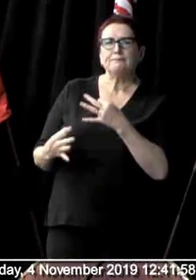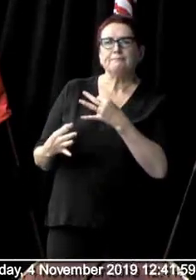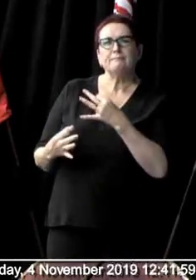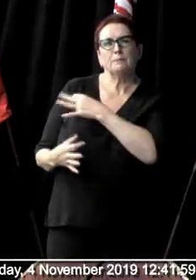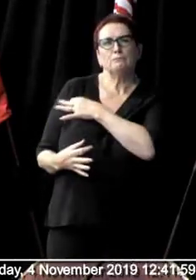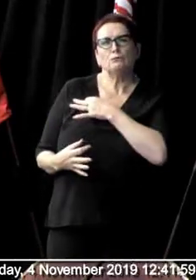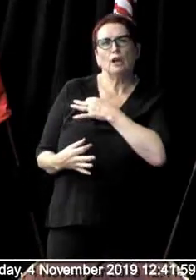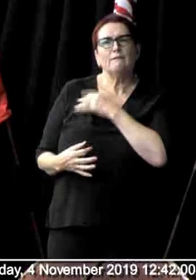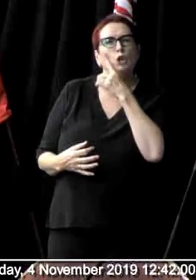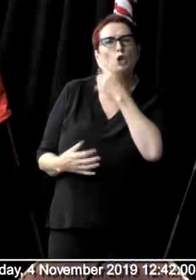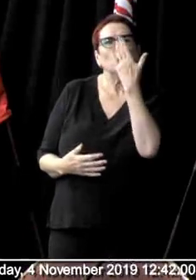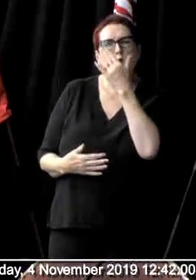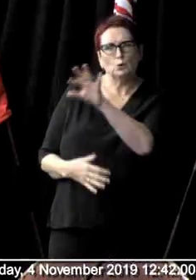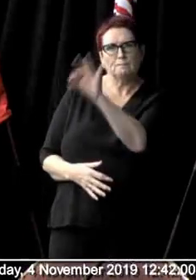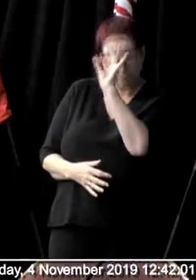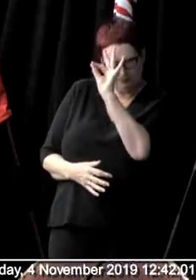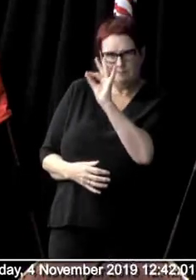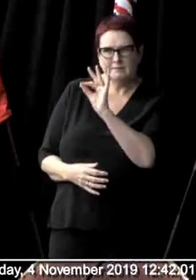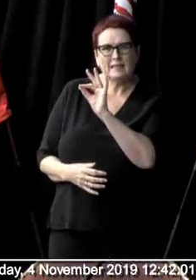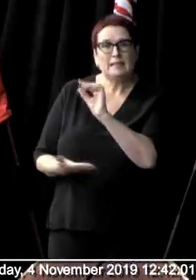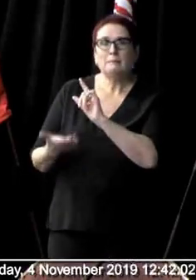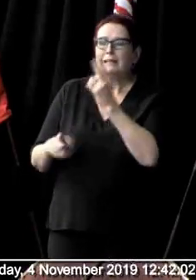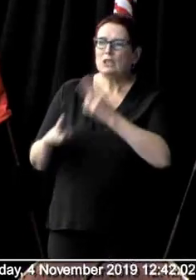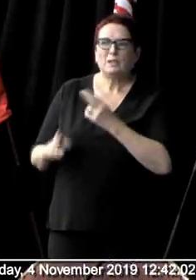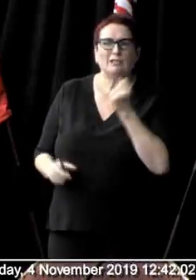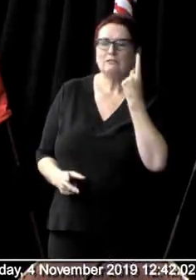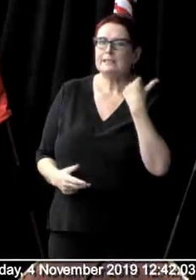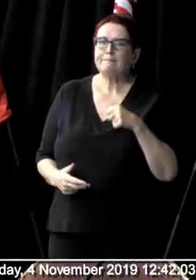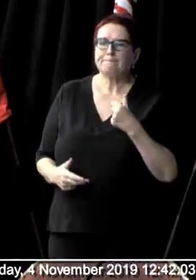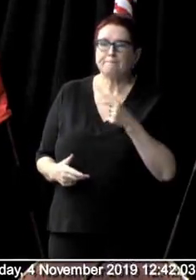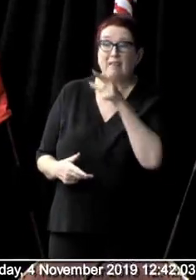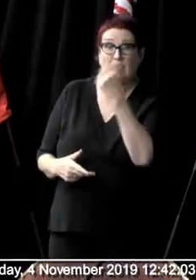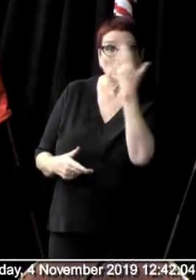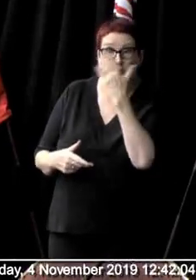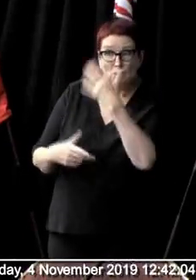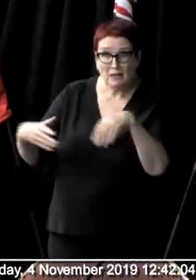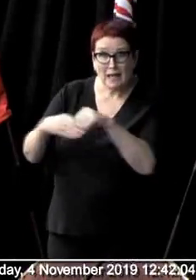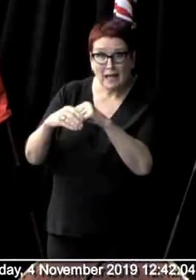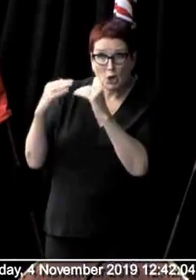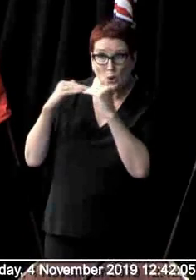But it quickly became apparent that her inclusion there would only be physical